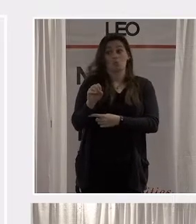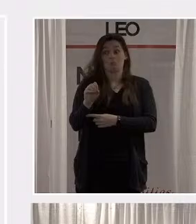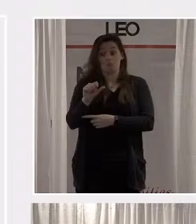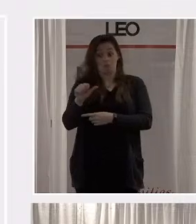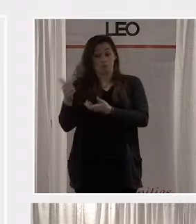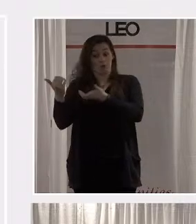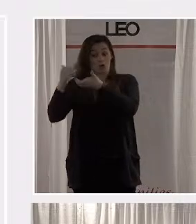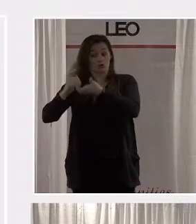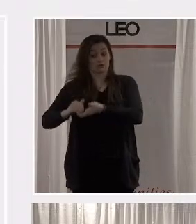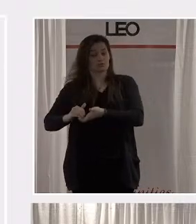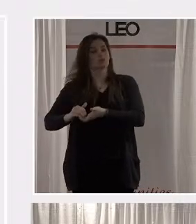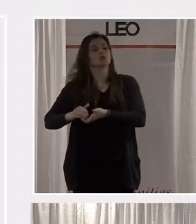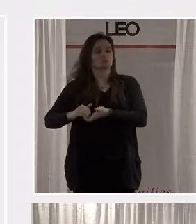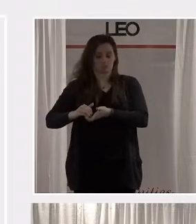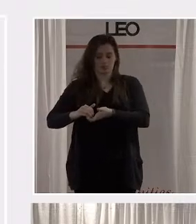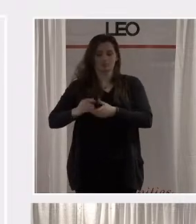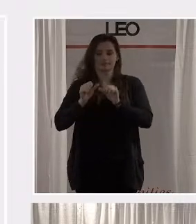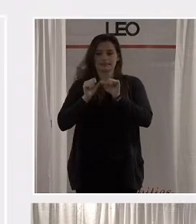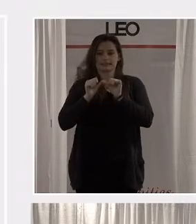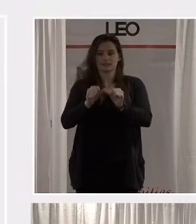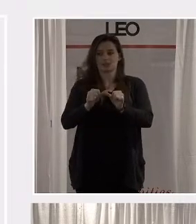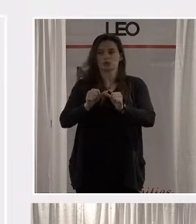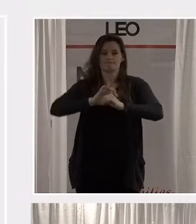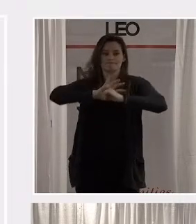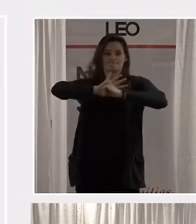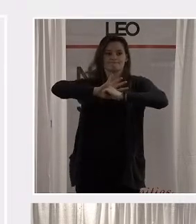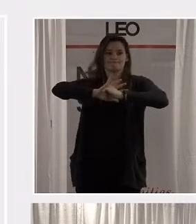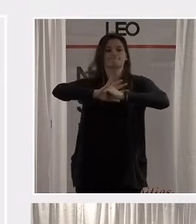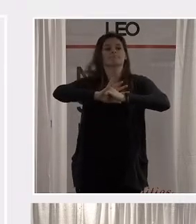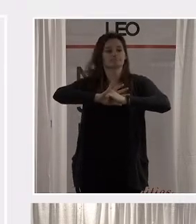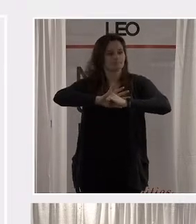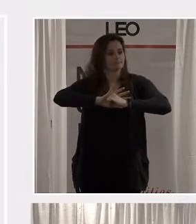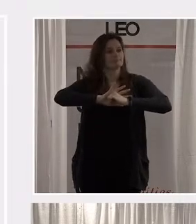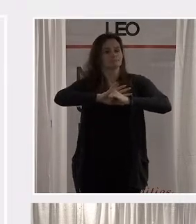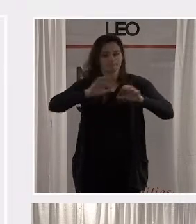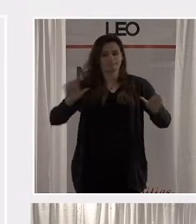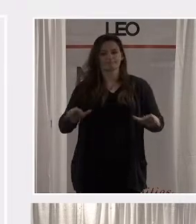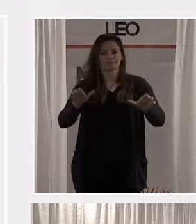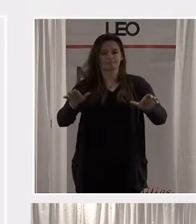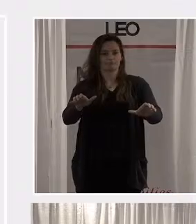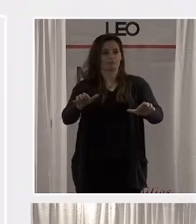WITH UNITED VOICE FOR EQUITABLE ACCESS TO EDUCATION,